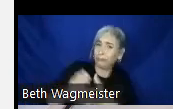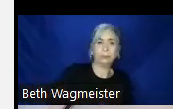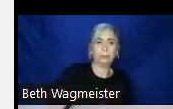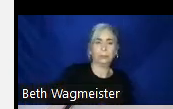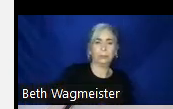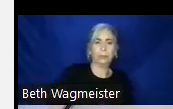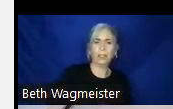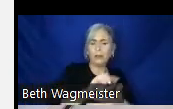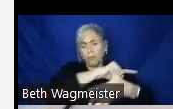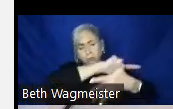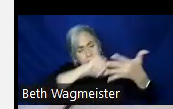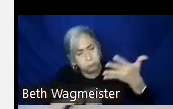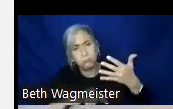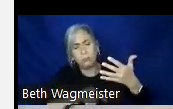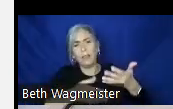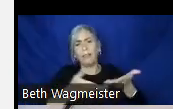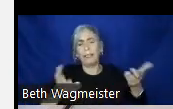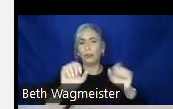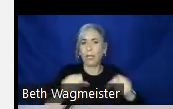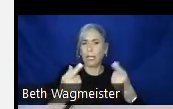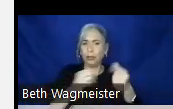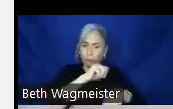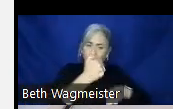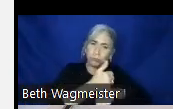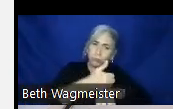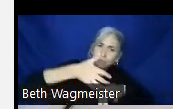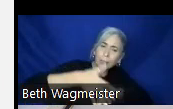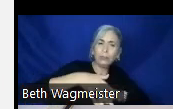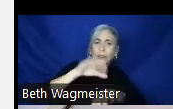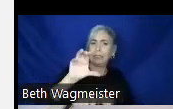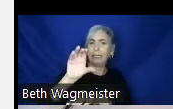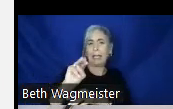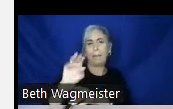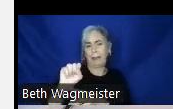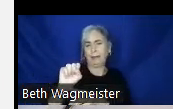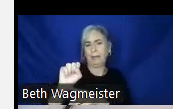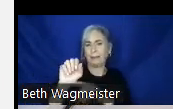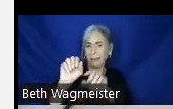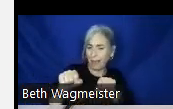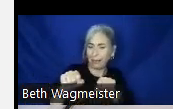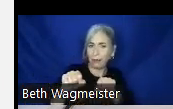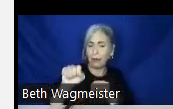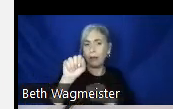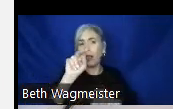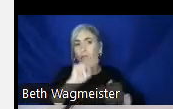These are all things you can do and build into your CMS. You know, look for CMS that has it built